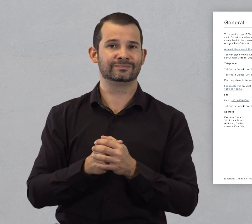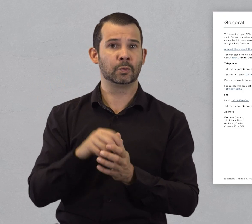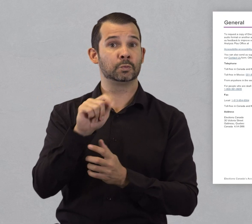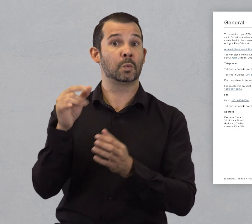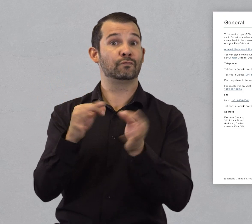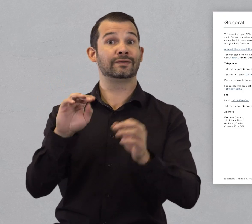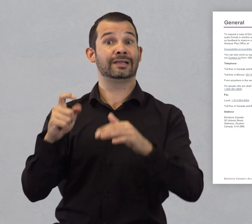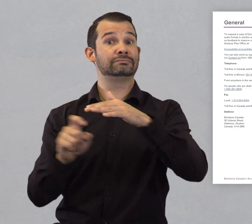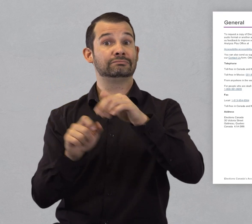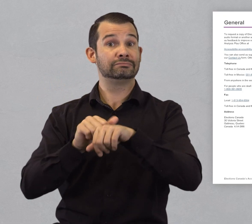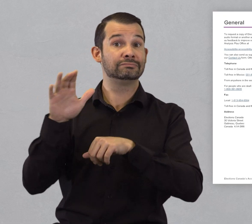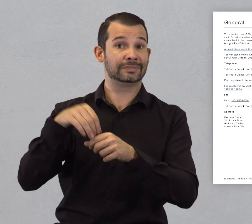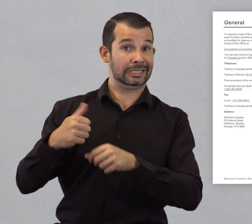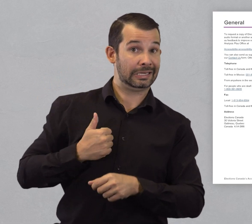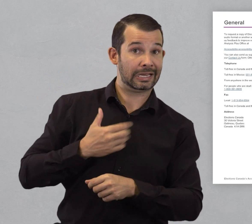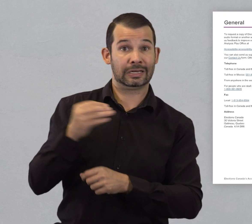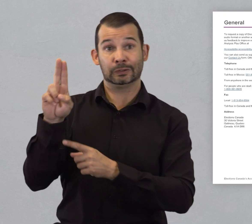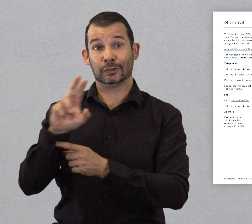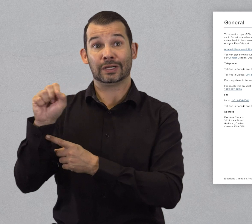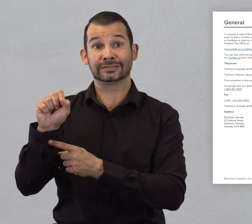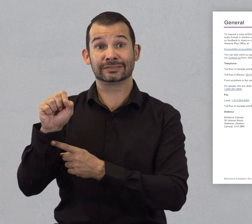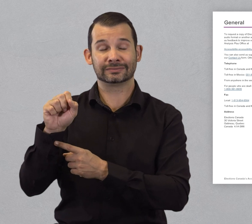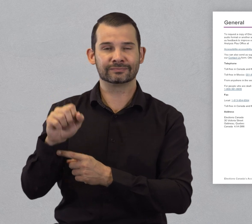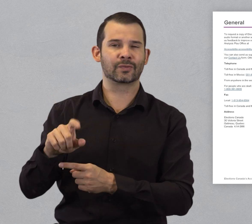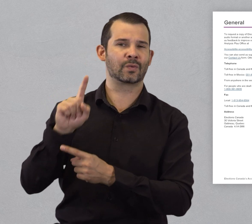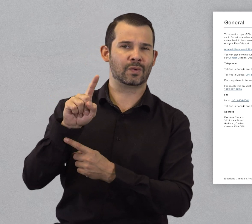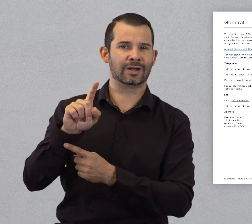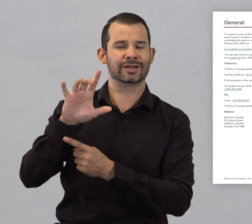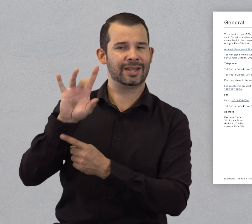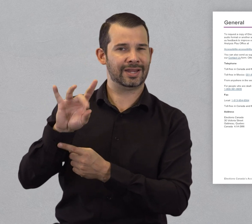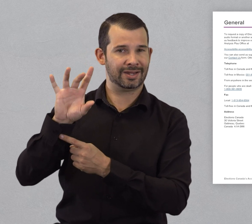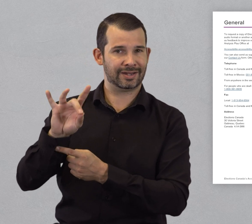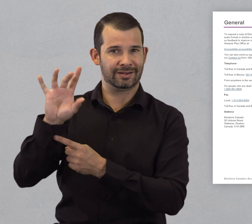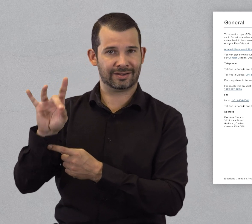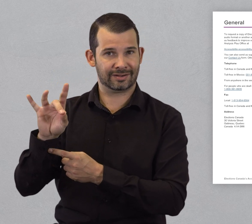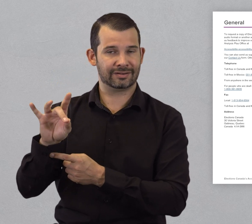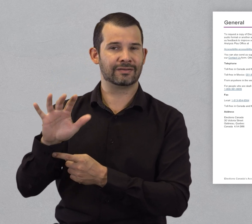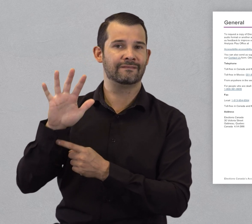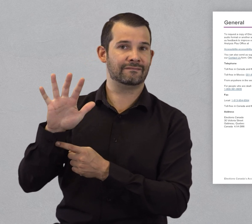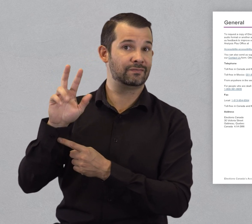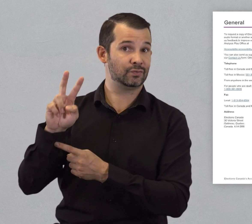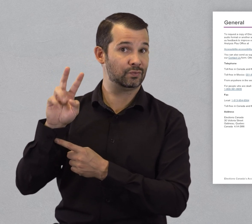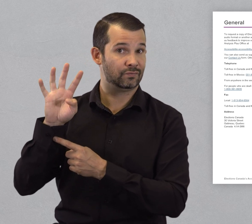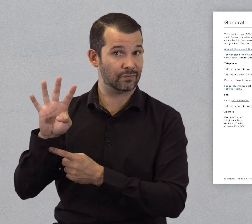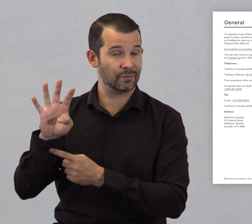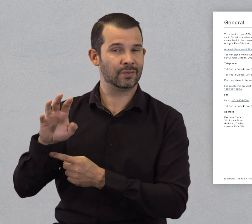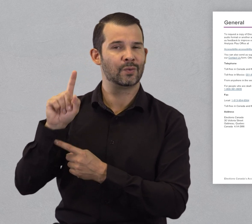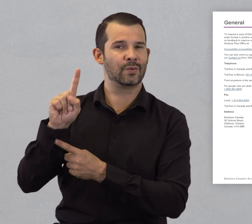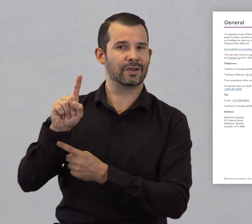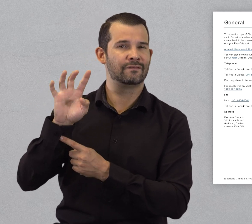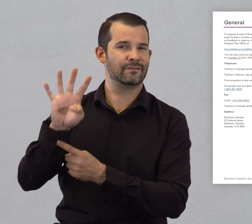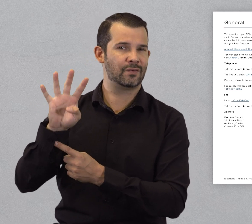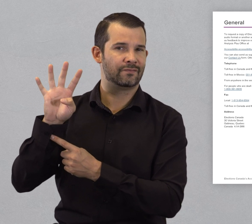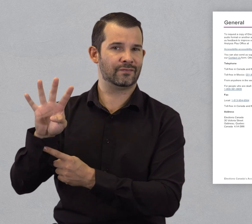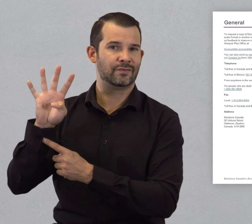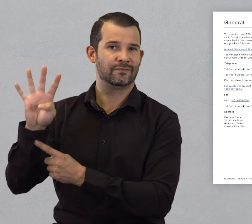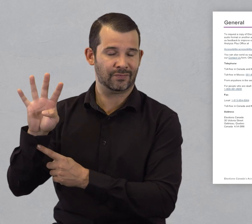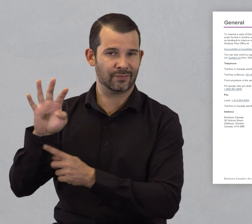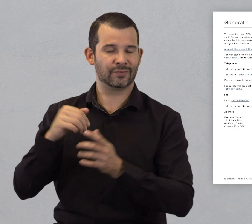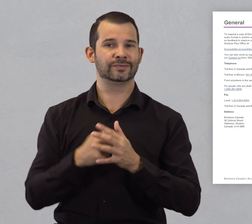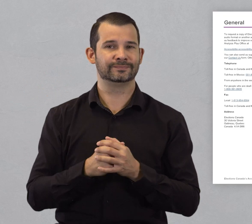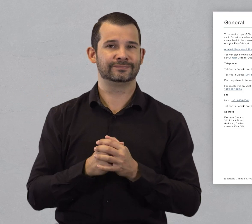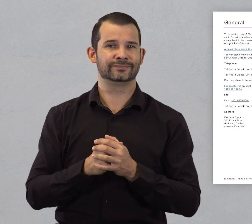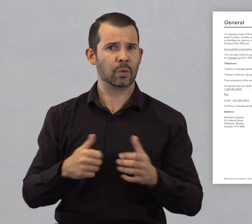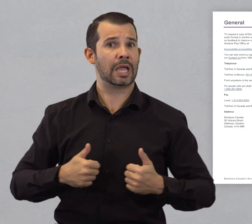Toll-free in Canada and the United States: 1-888-524-1444